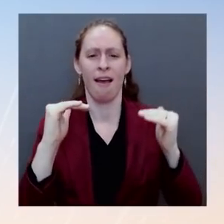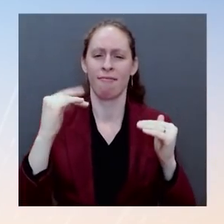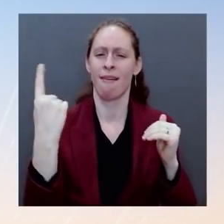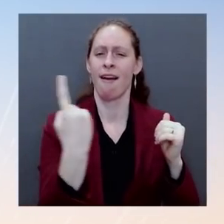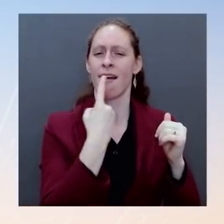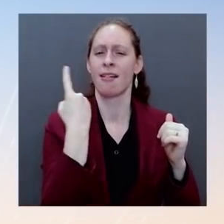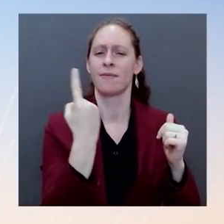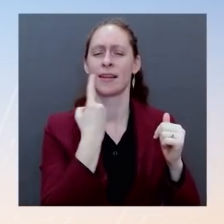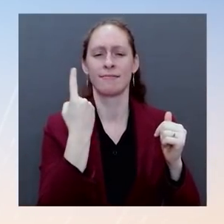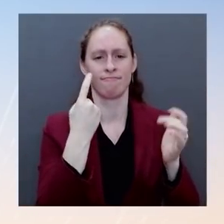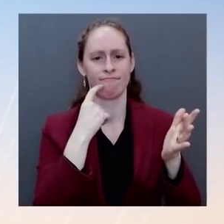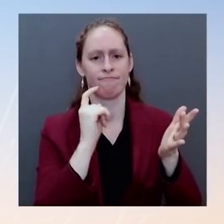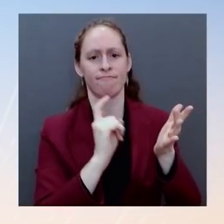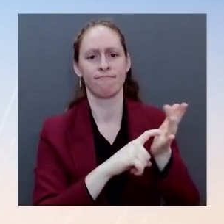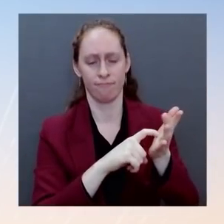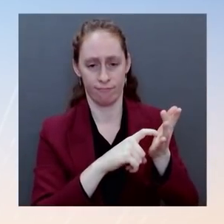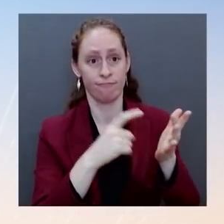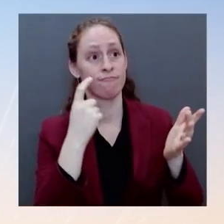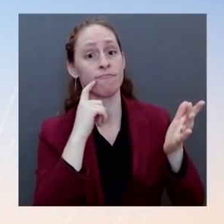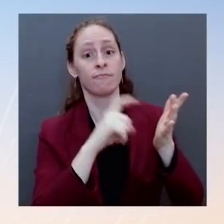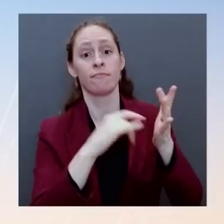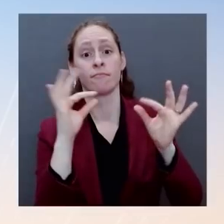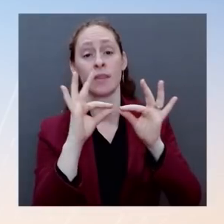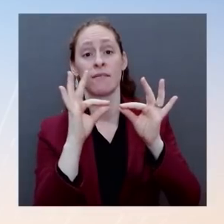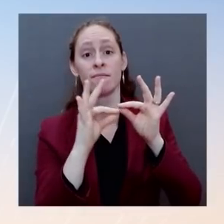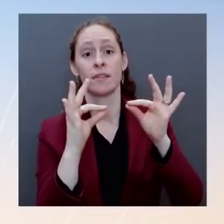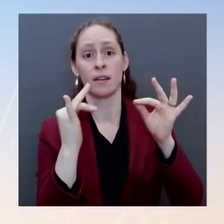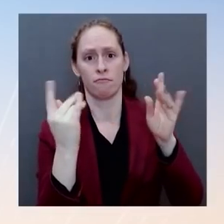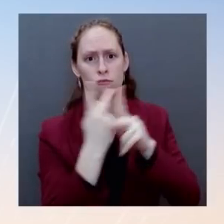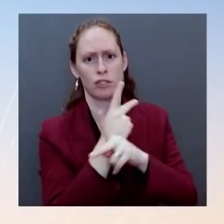Germany saw its highest inflation, in December, since reunification.